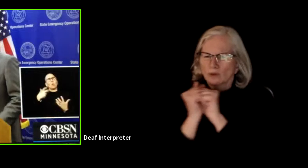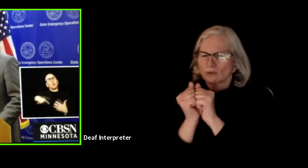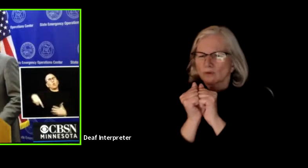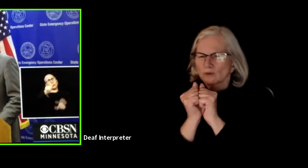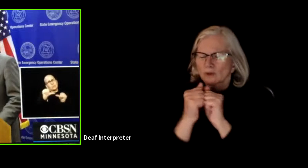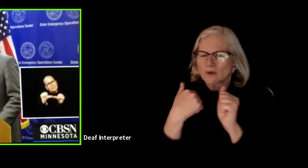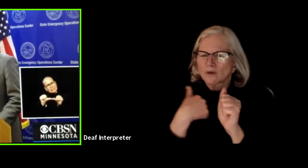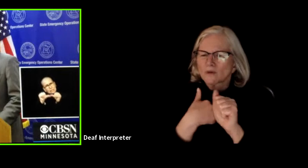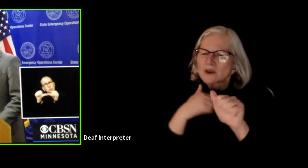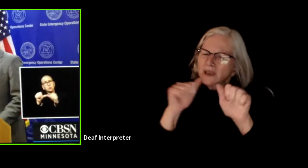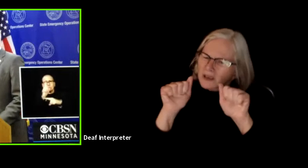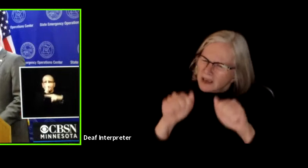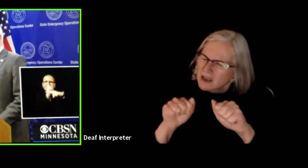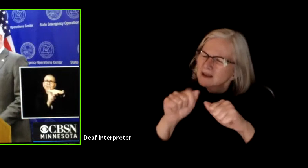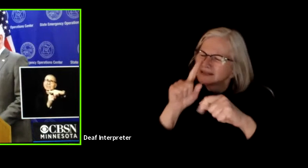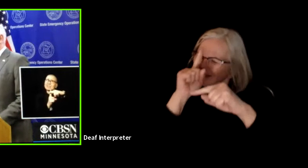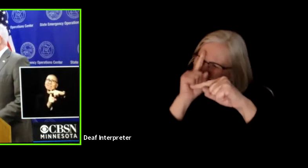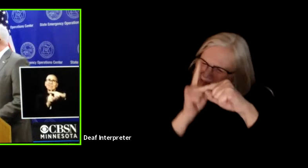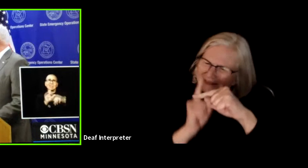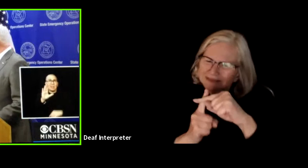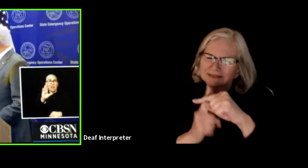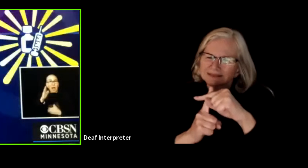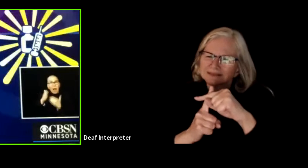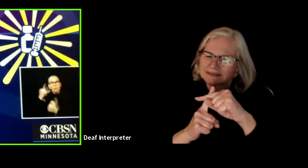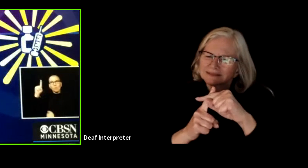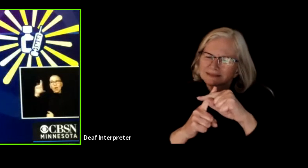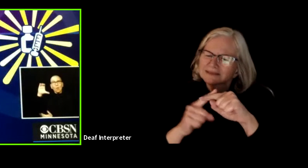ALMOST A 100 OR MORE AS WE SPEAK TODAY OF COURSE VACCINATED.